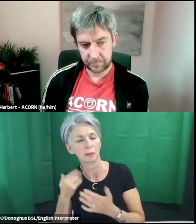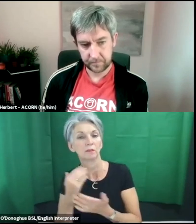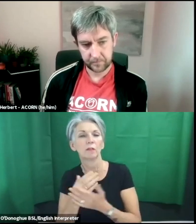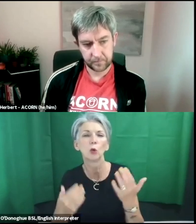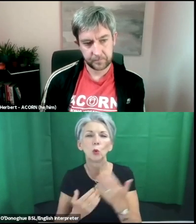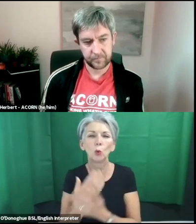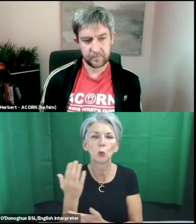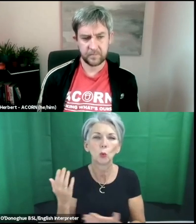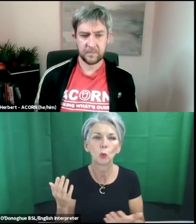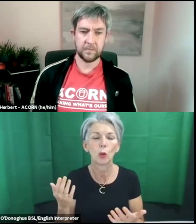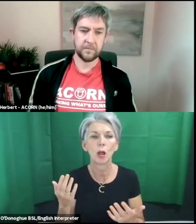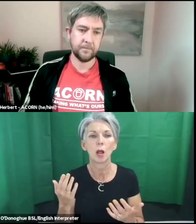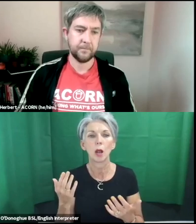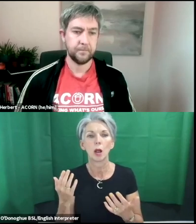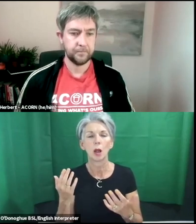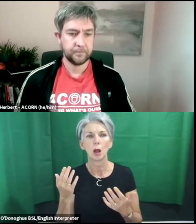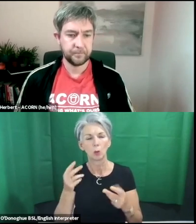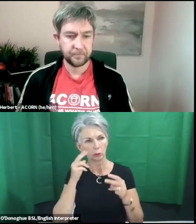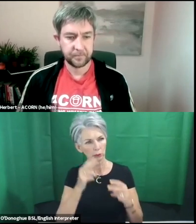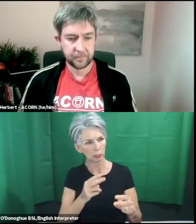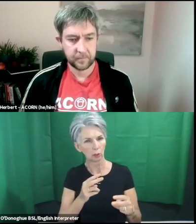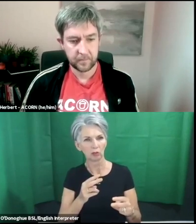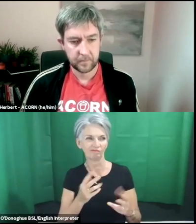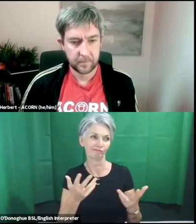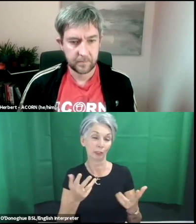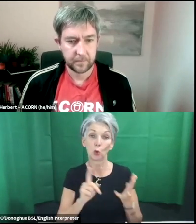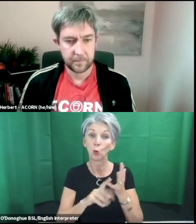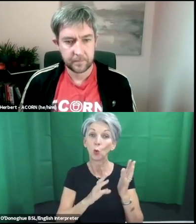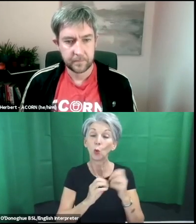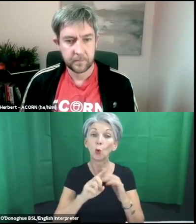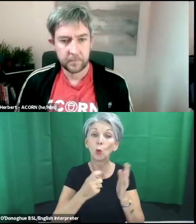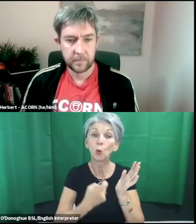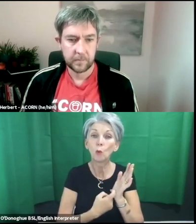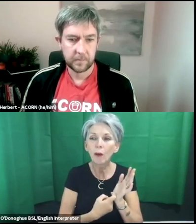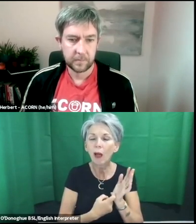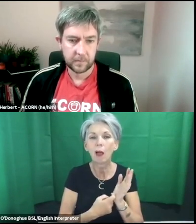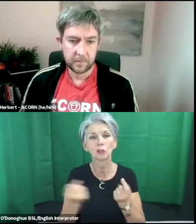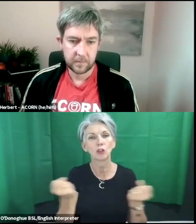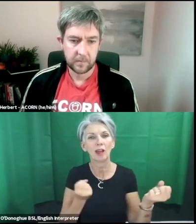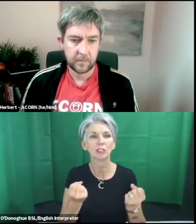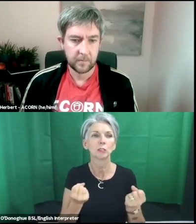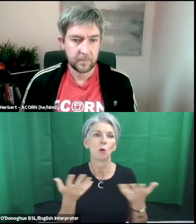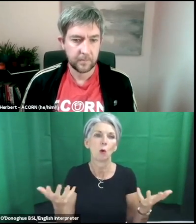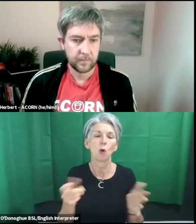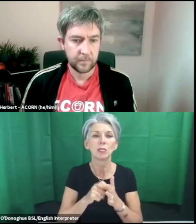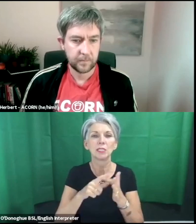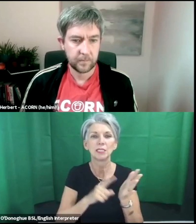we look at what Uber drivers have done, Deliveroo riders, and I guess one